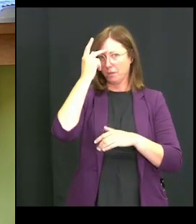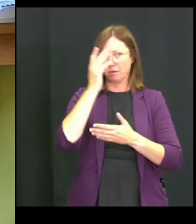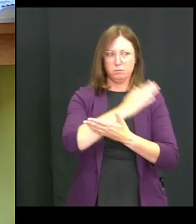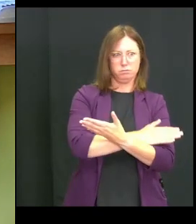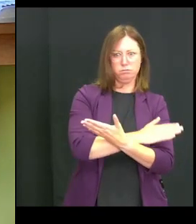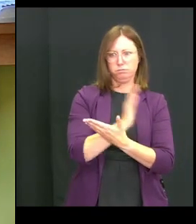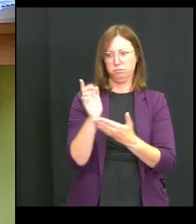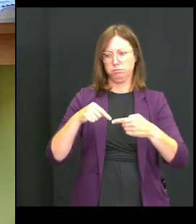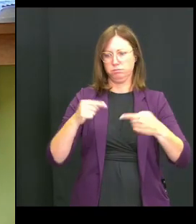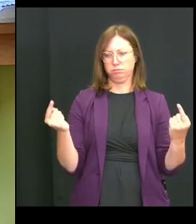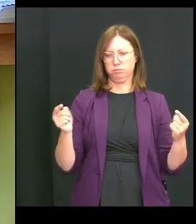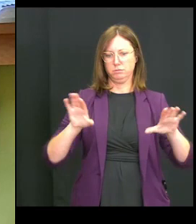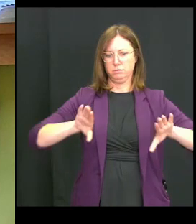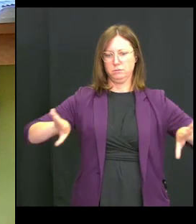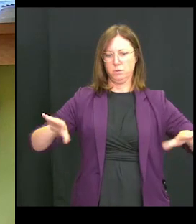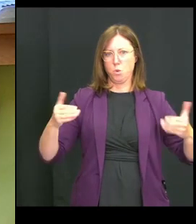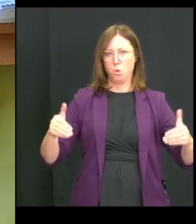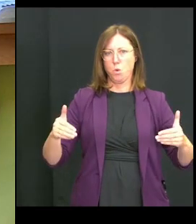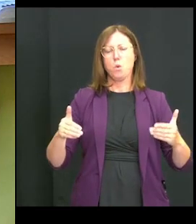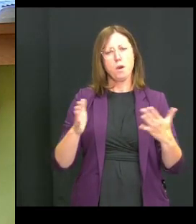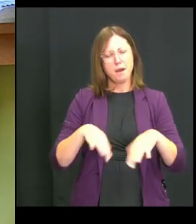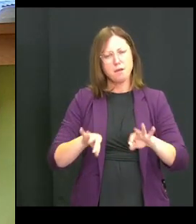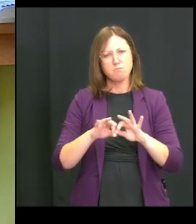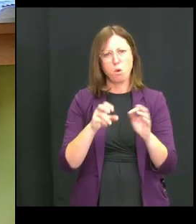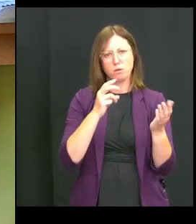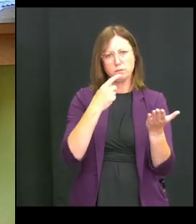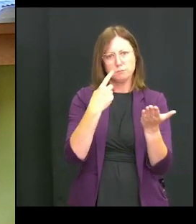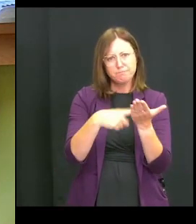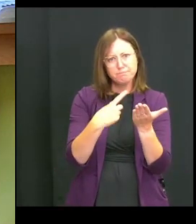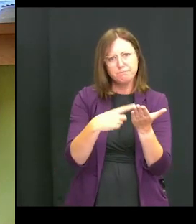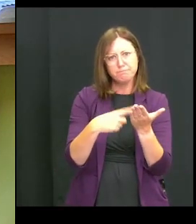which I think is a super important topic and one that's quite timely